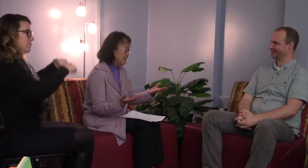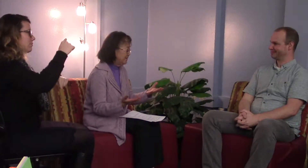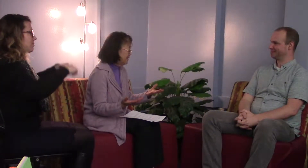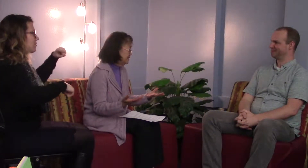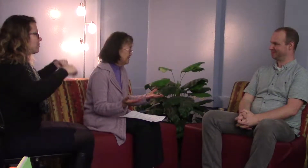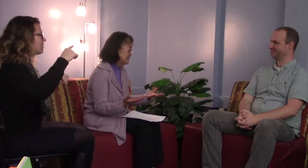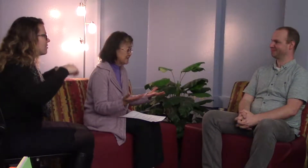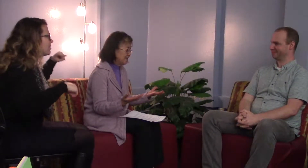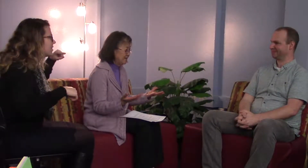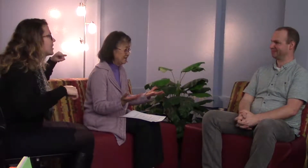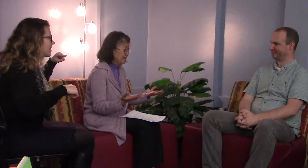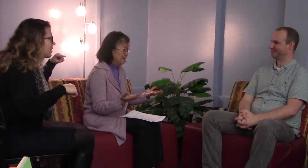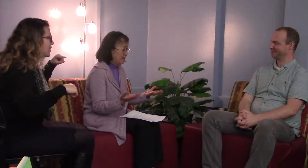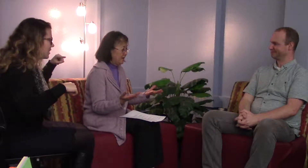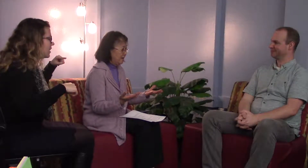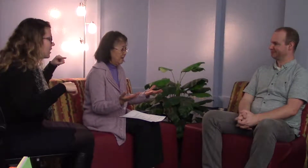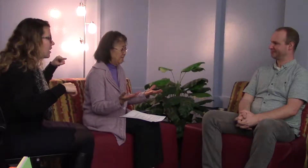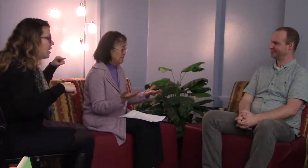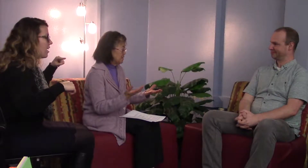of deafness, then